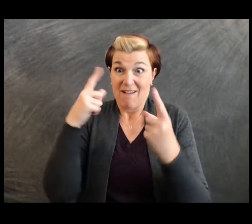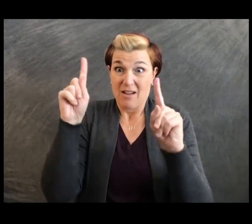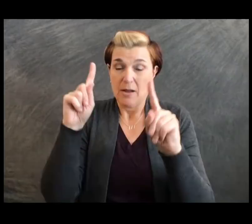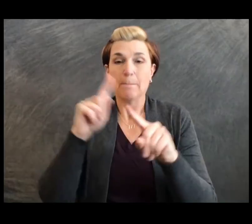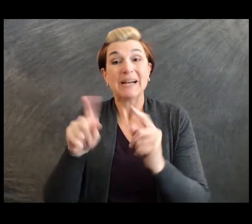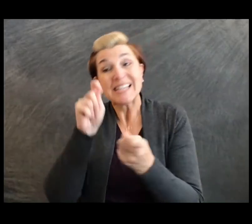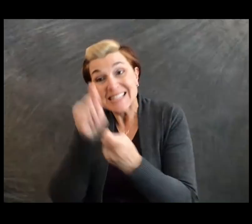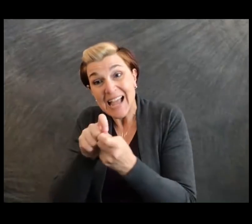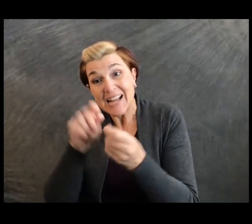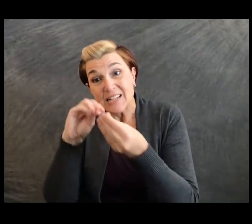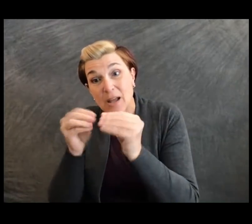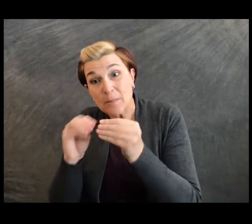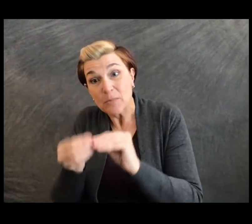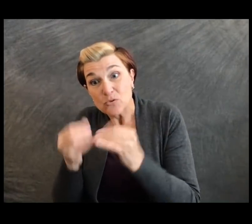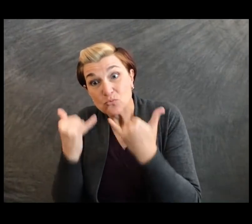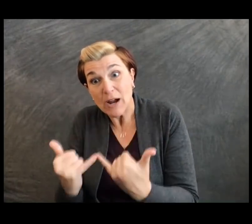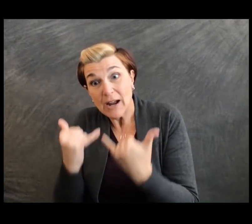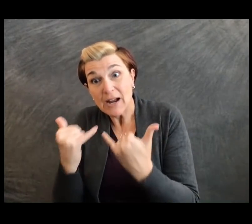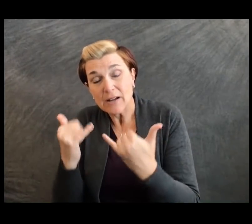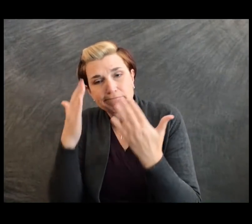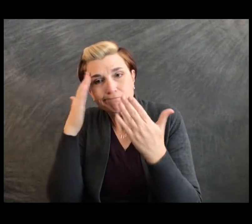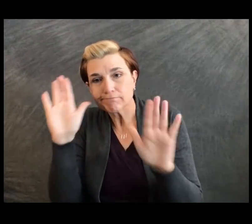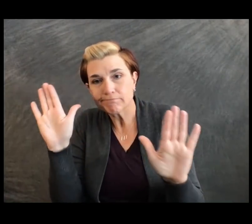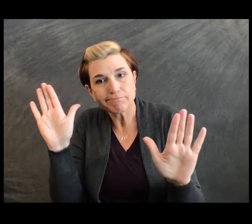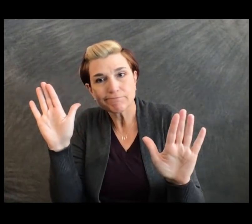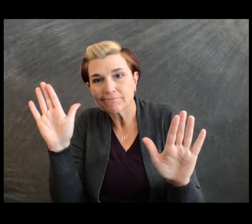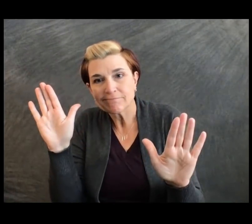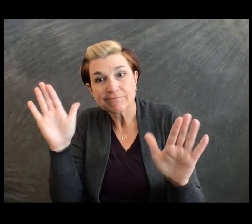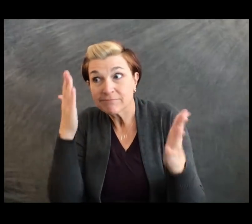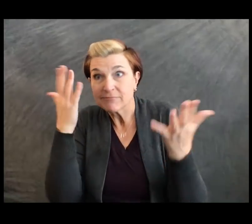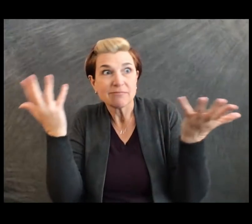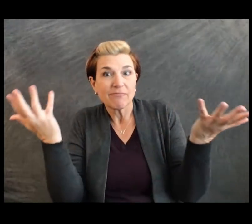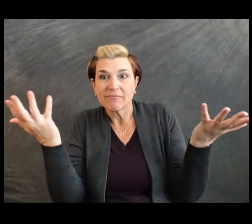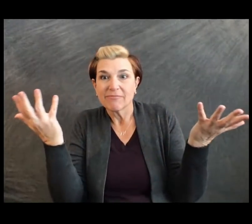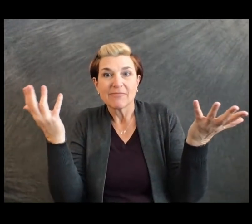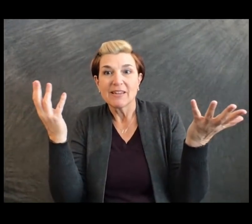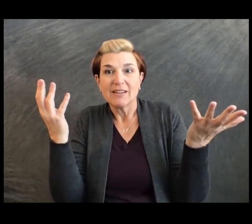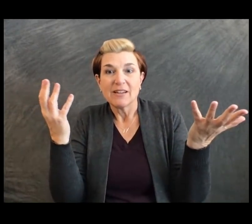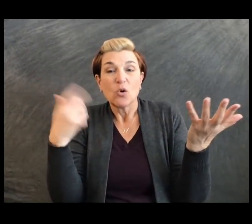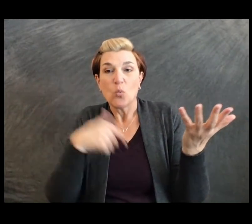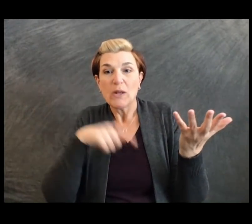now because looking forward you'll know what the impact of the rate of this